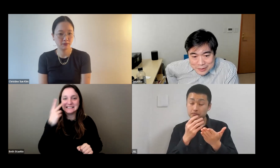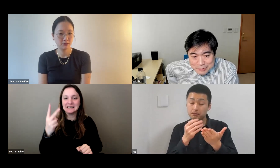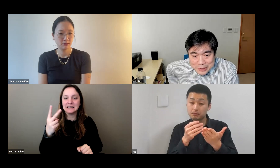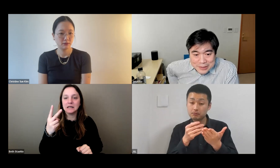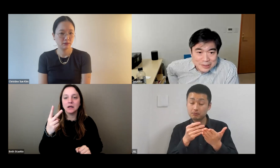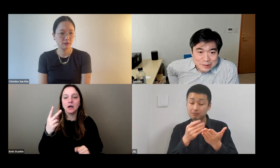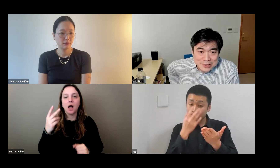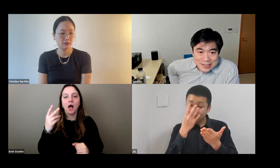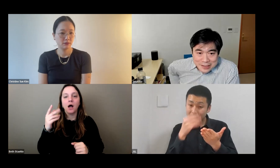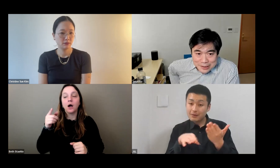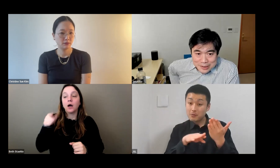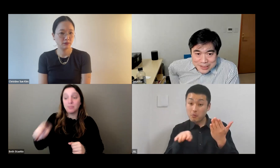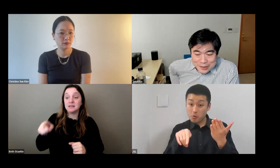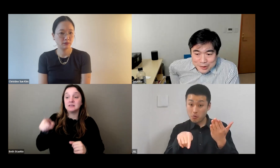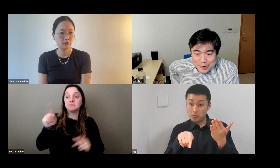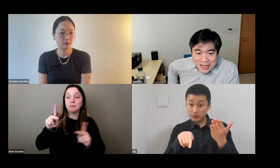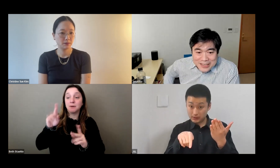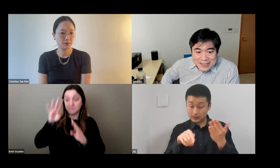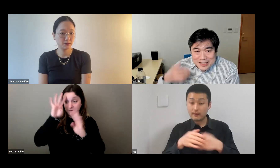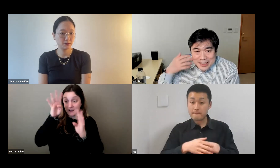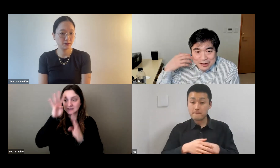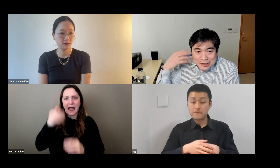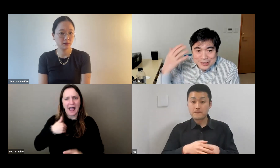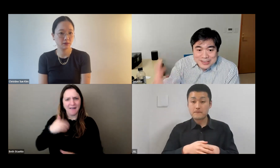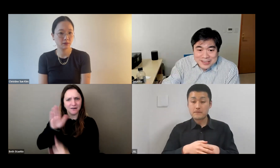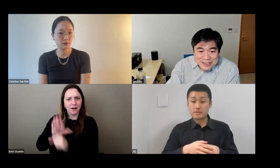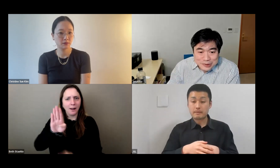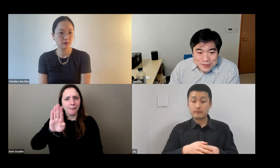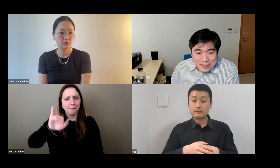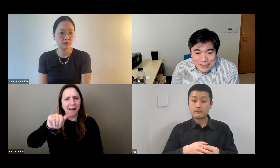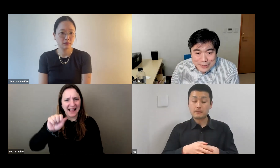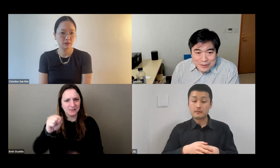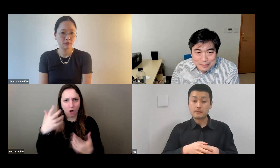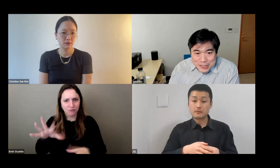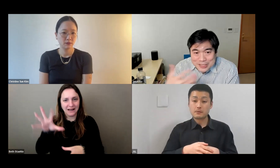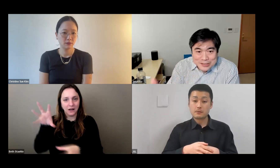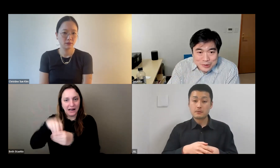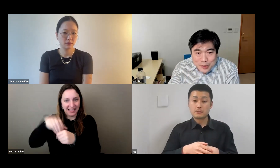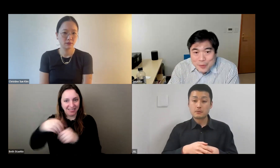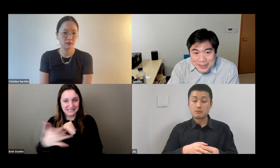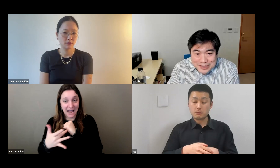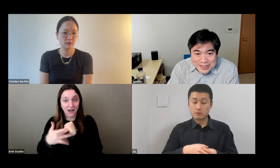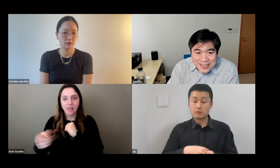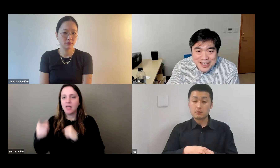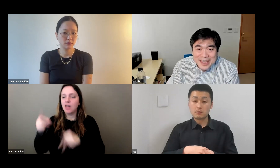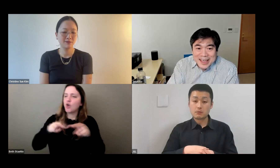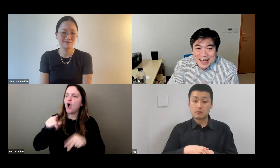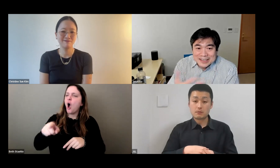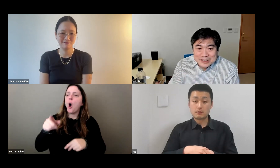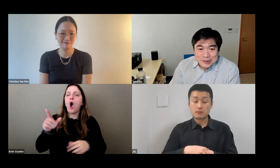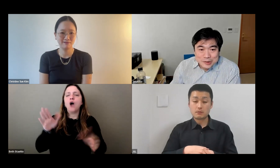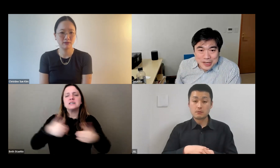built into the technology, you know, the idea that autistic children are like machines or robots and, you know, trying